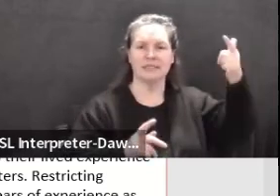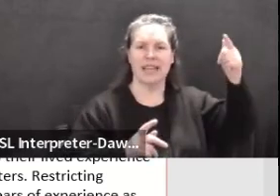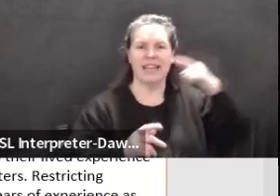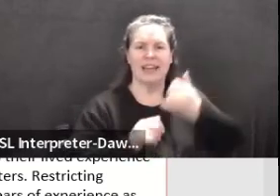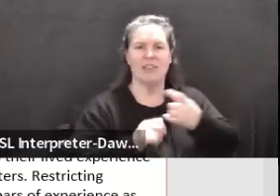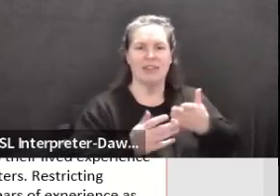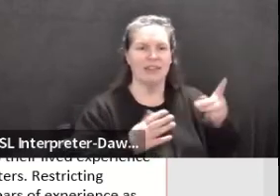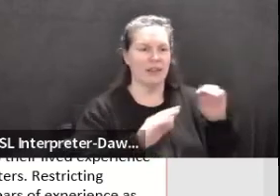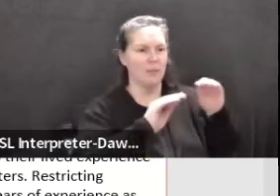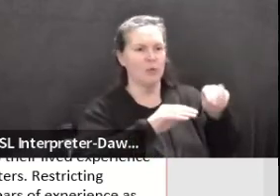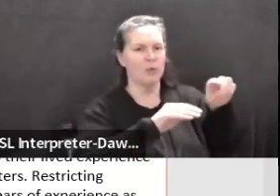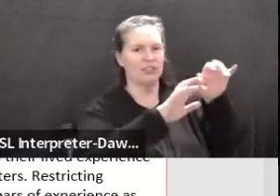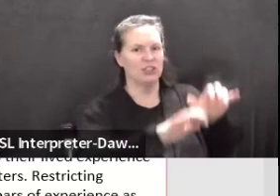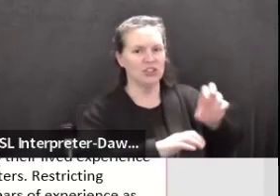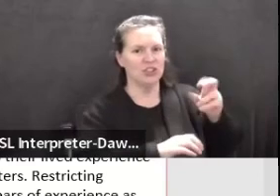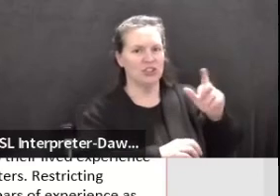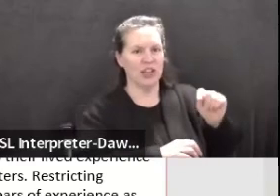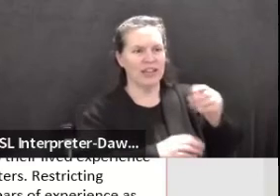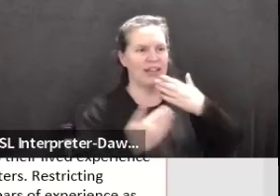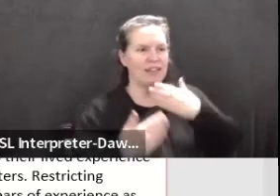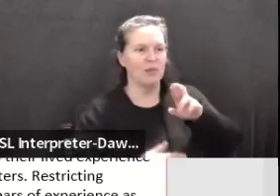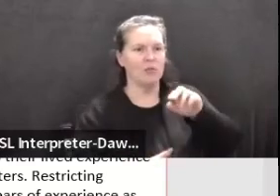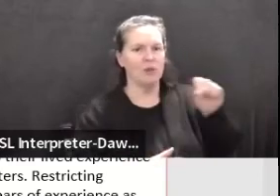for adding all of that in your notes and the document.